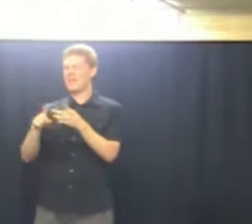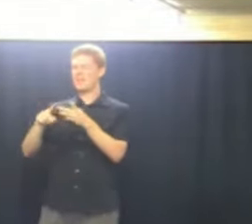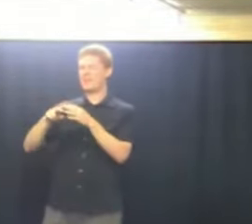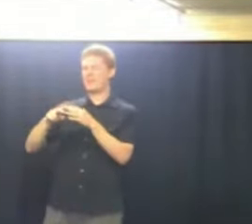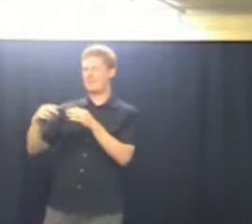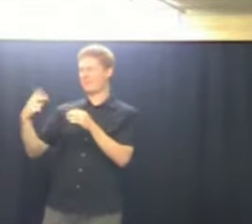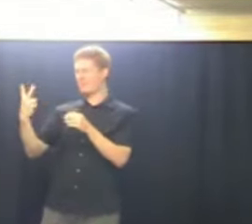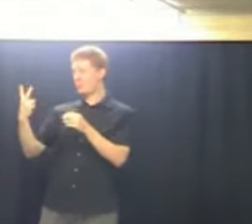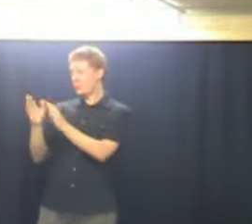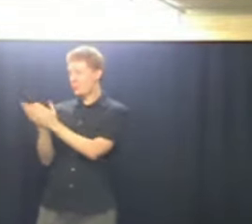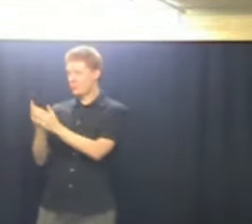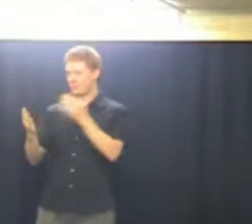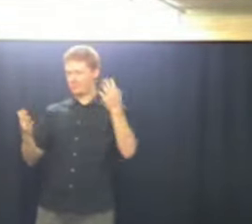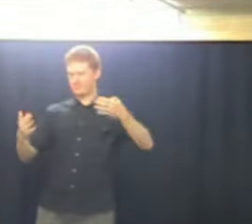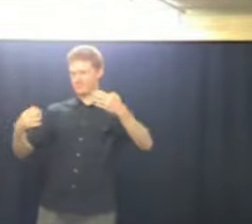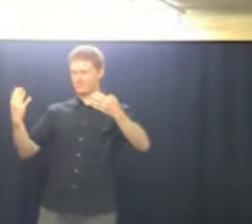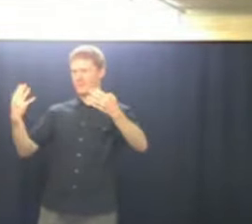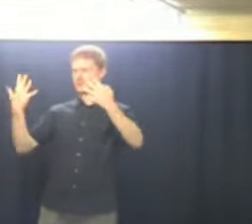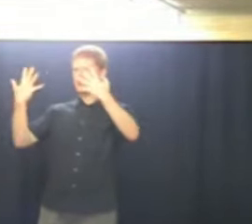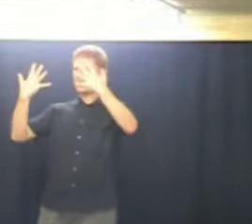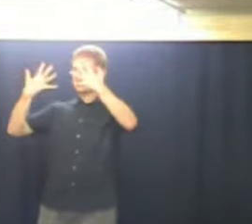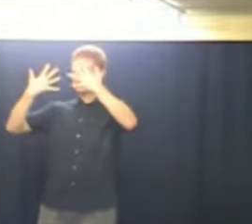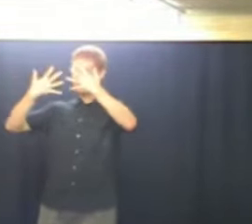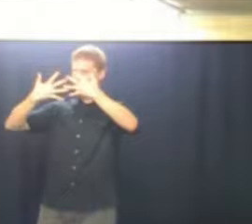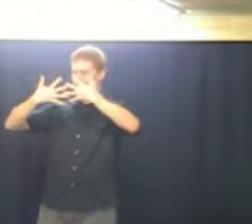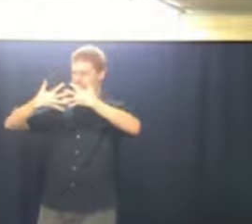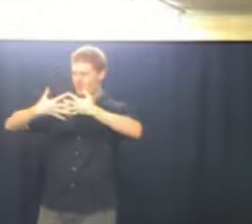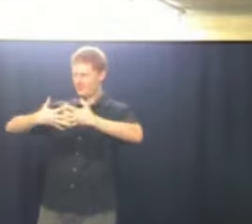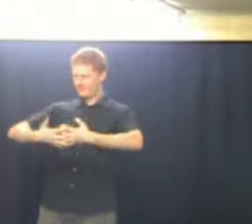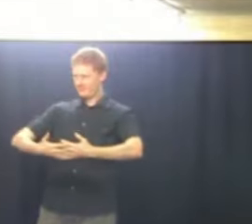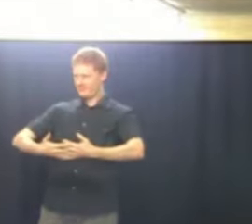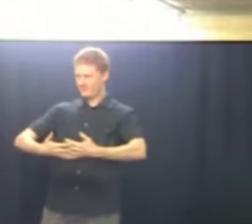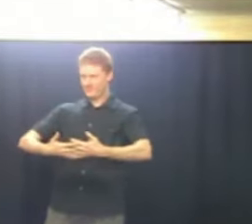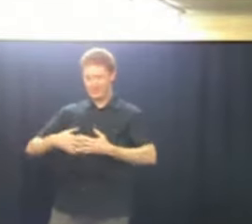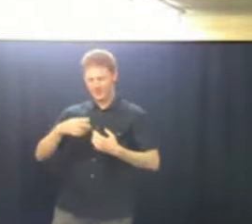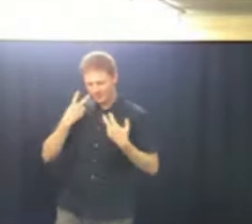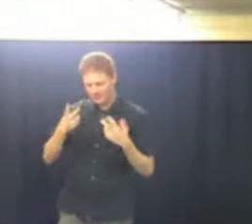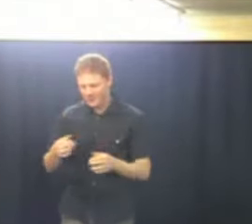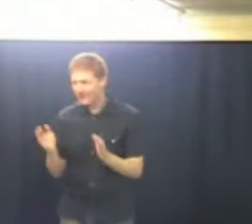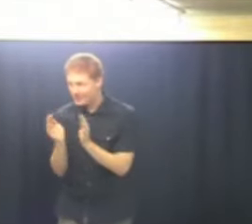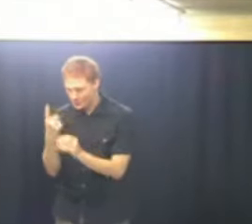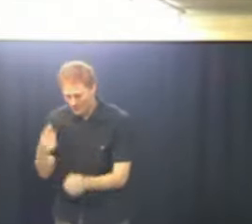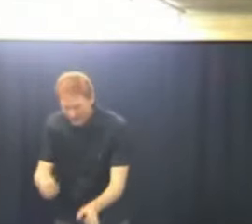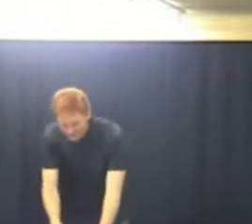If you get two phone books and interweave the pages I will show you